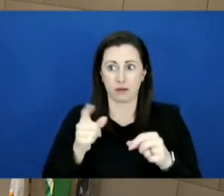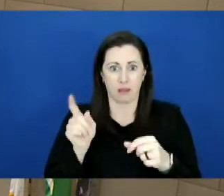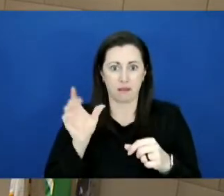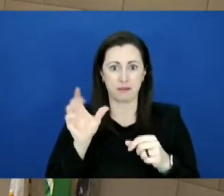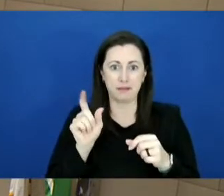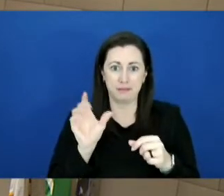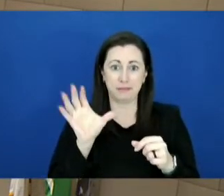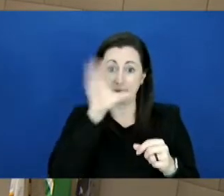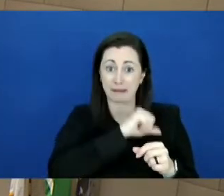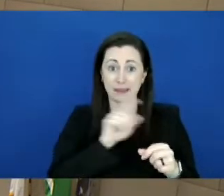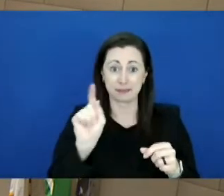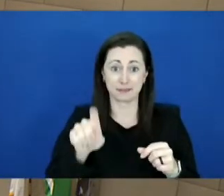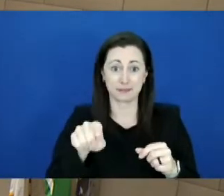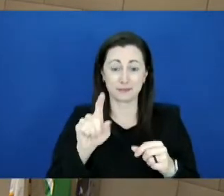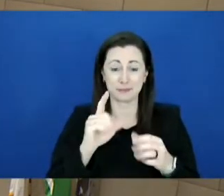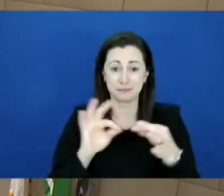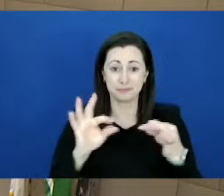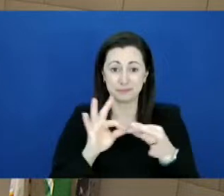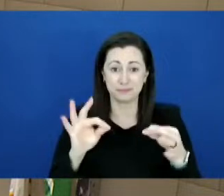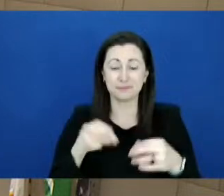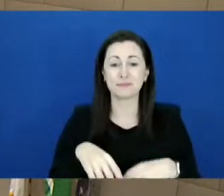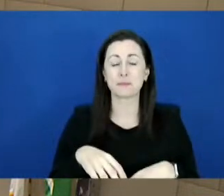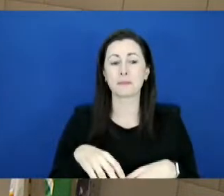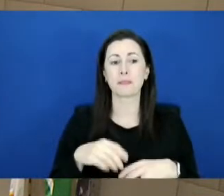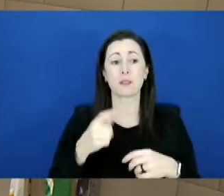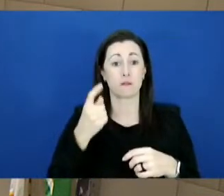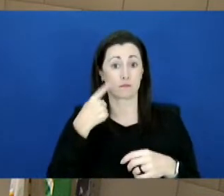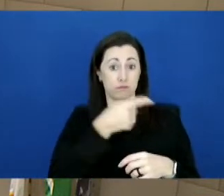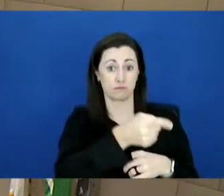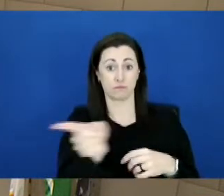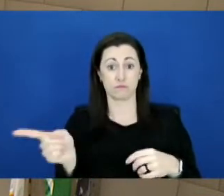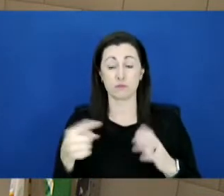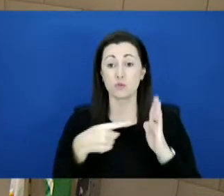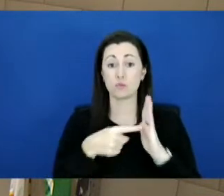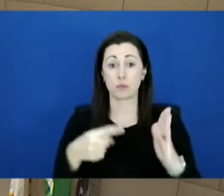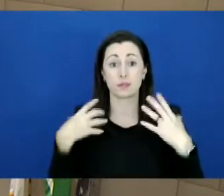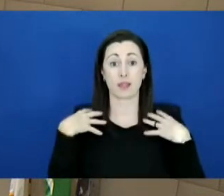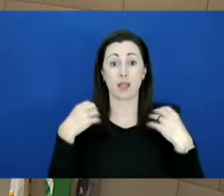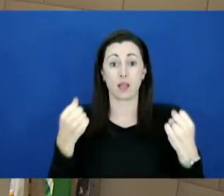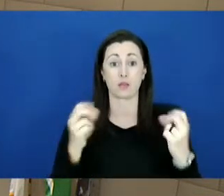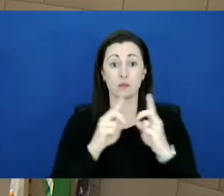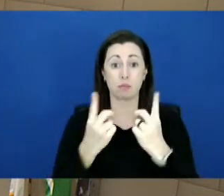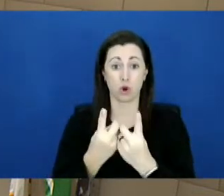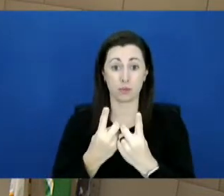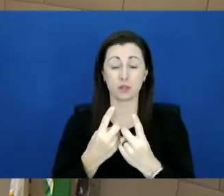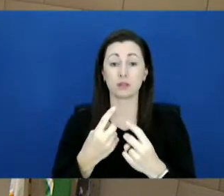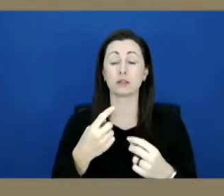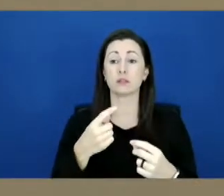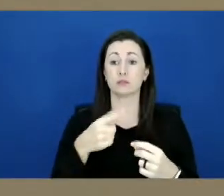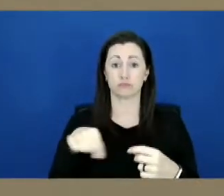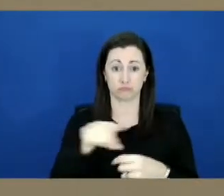TO SAY ANYTHING BUT I GUESS I